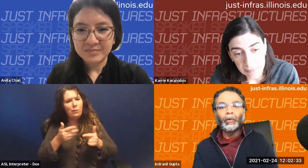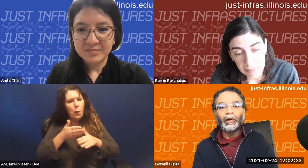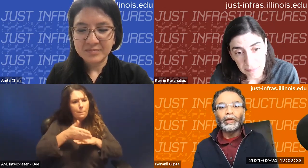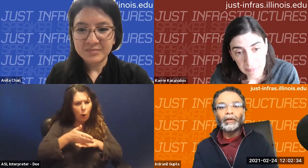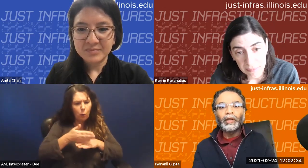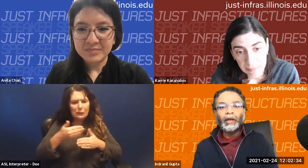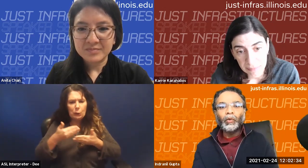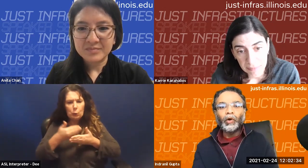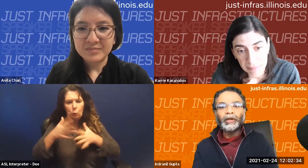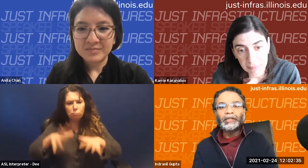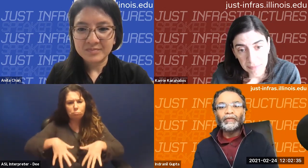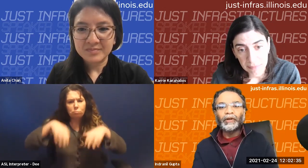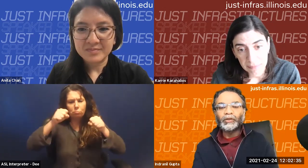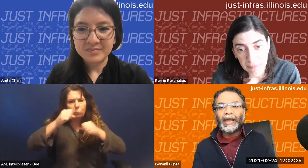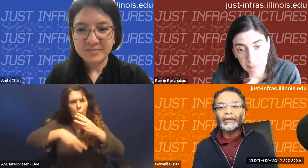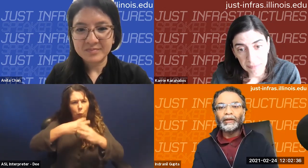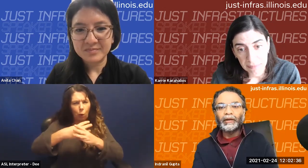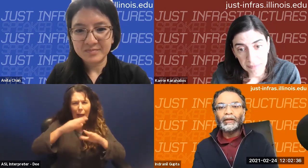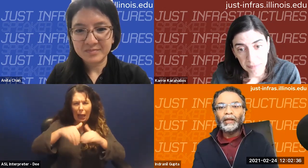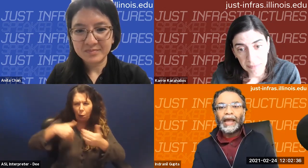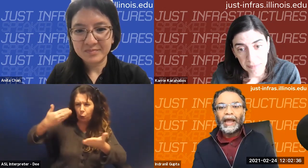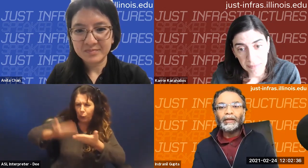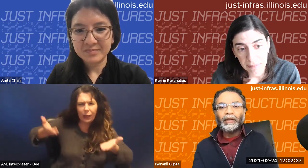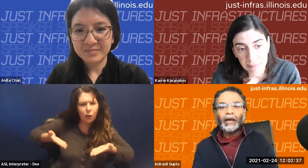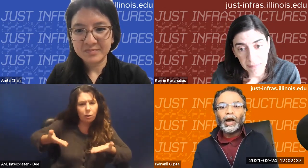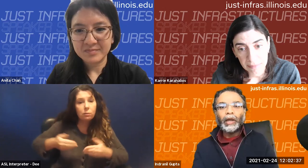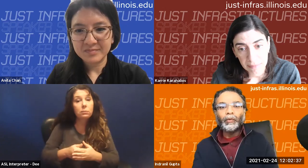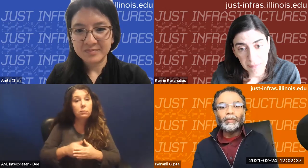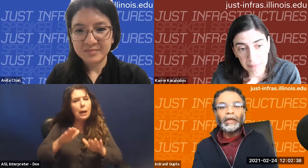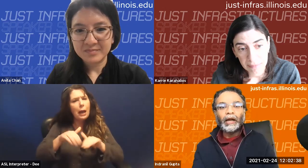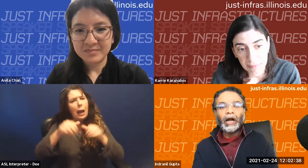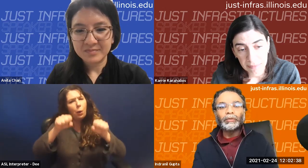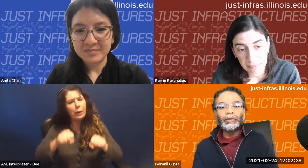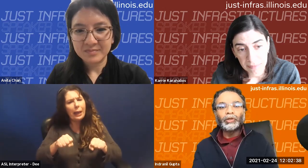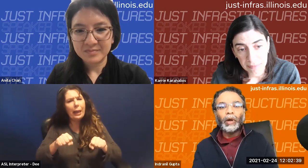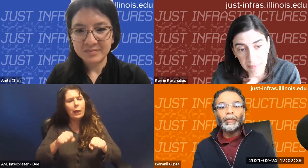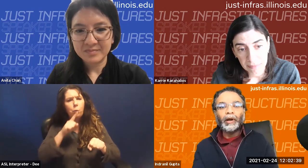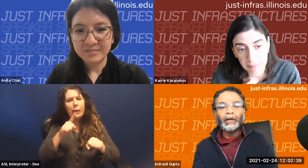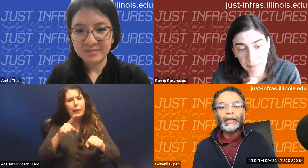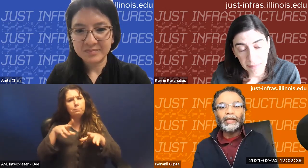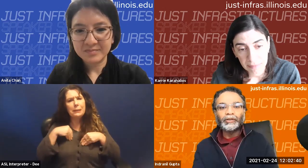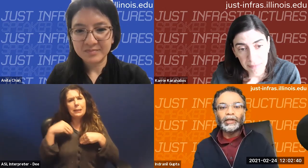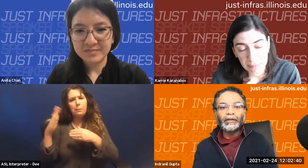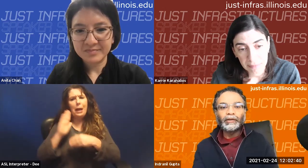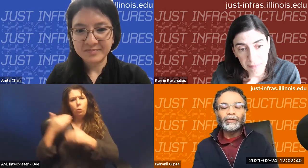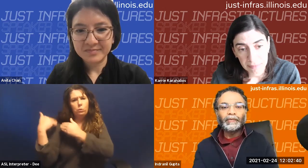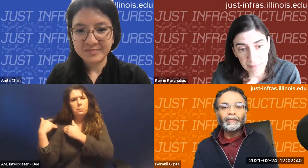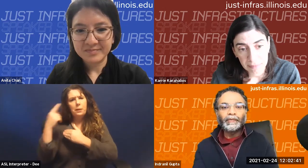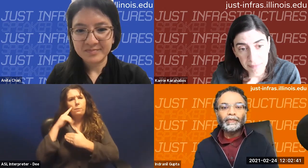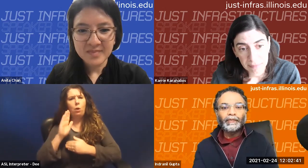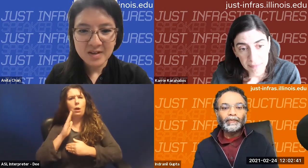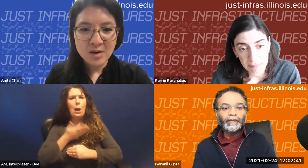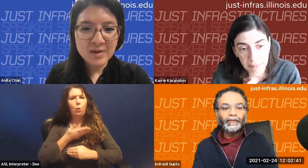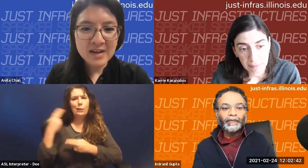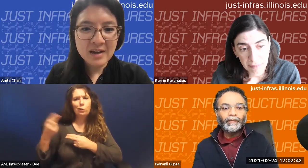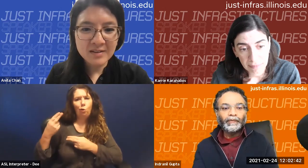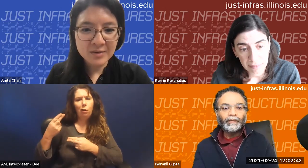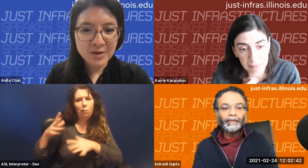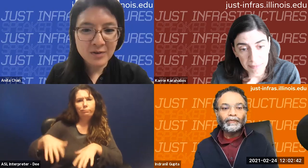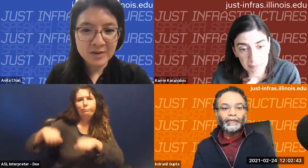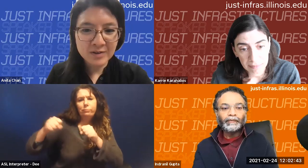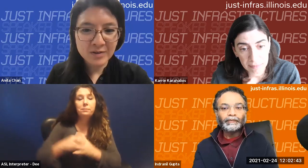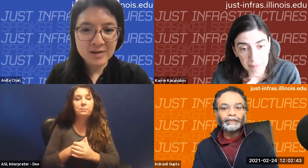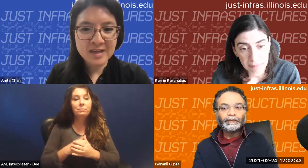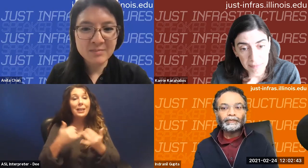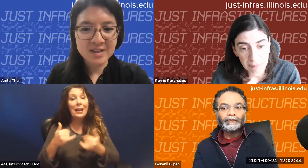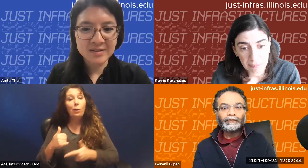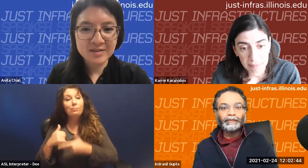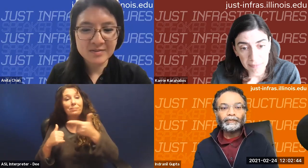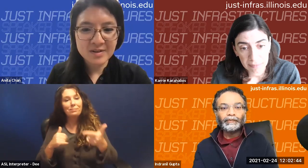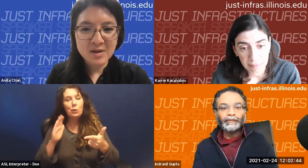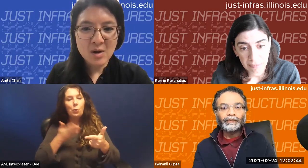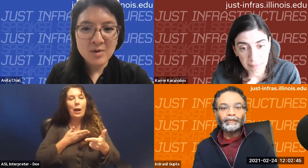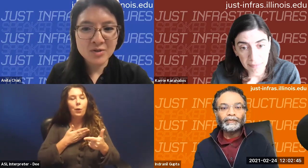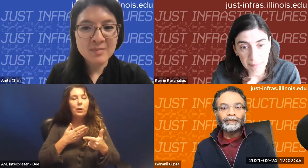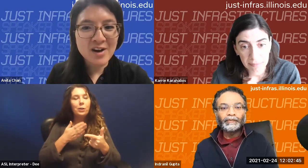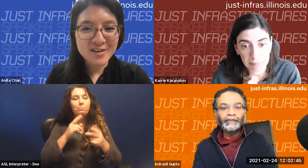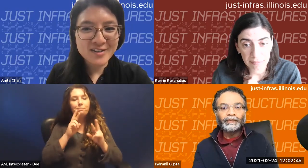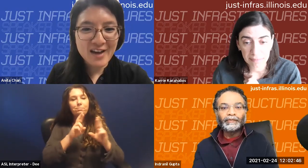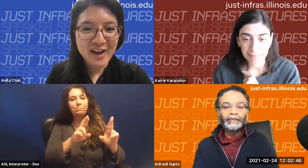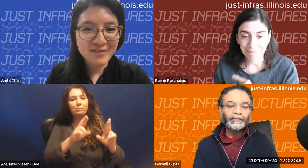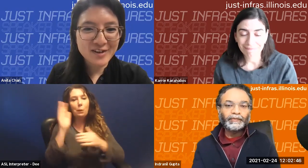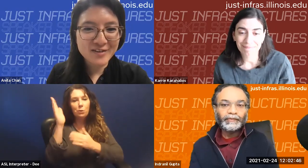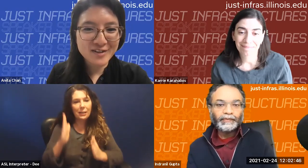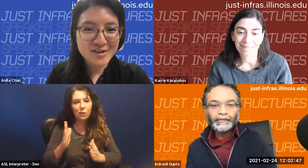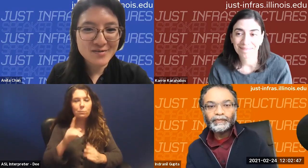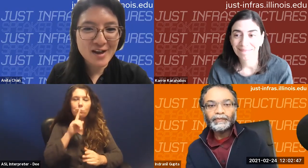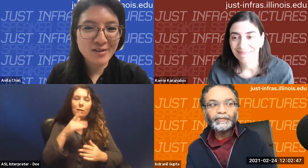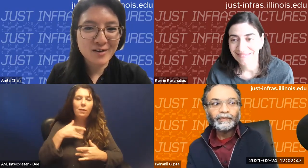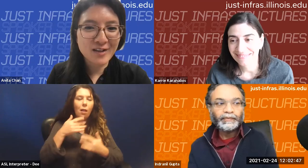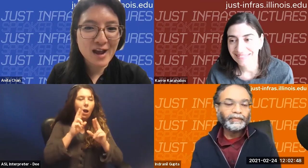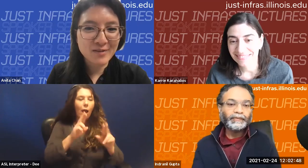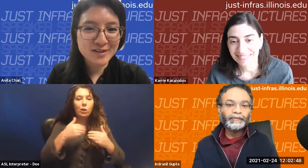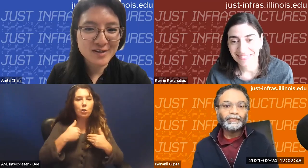What does it take for us to get here, and how can we be accountable to our part in history would now like to turn it over to Christine presenters were extremely honored to have Catherine de Ignacio and Lauren client with us here today.